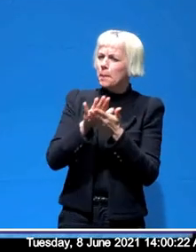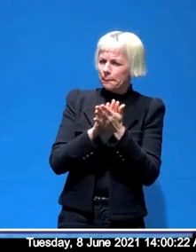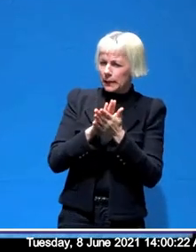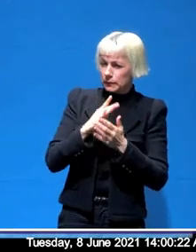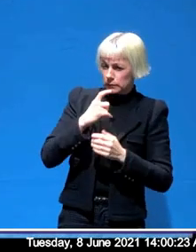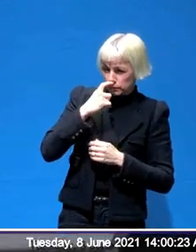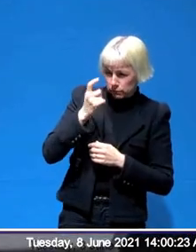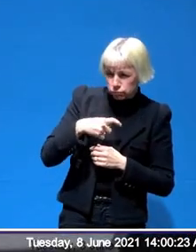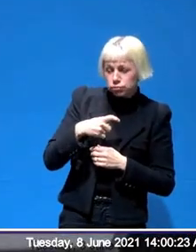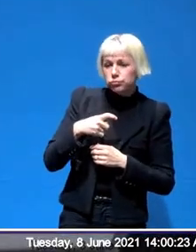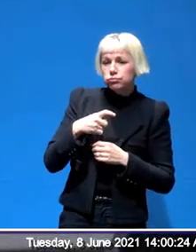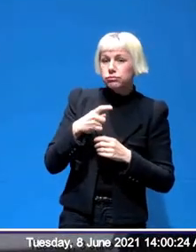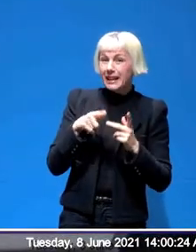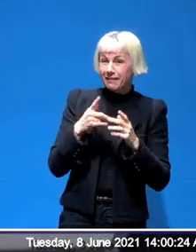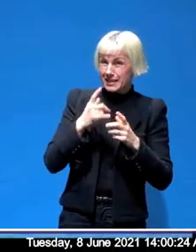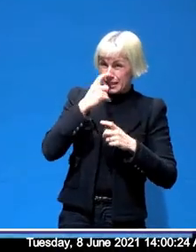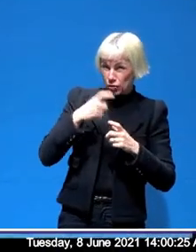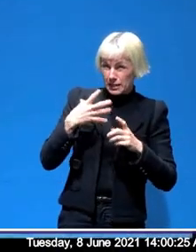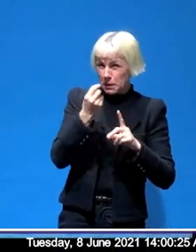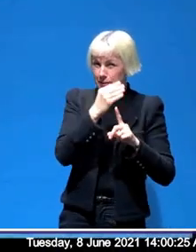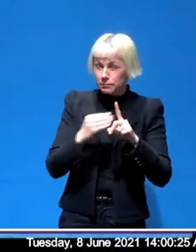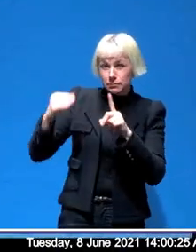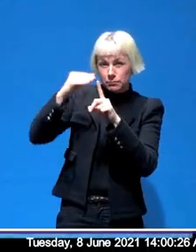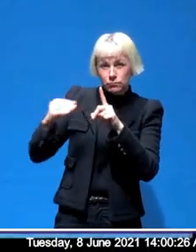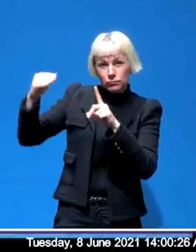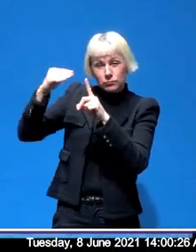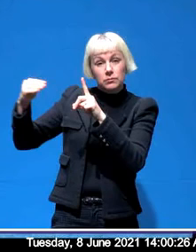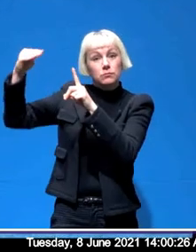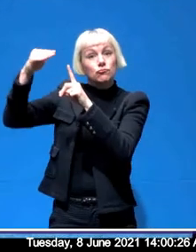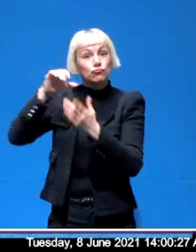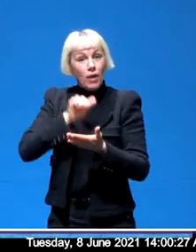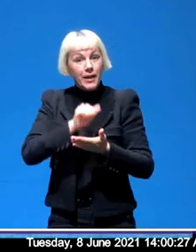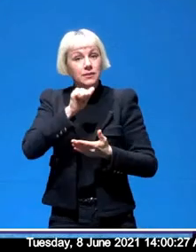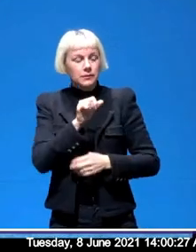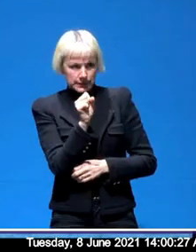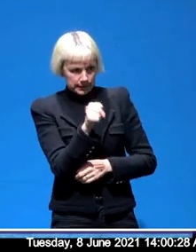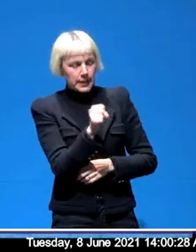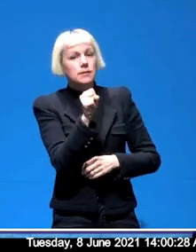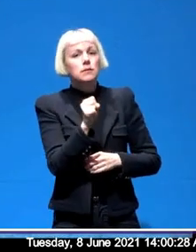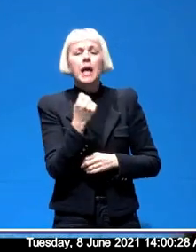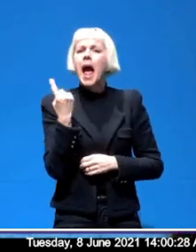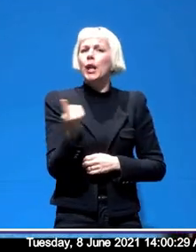Correct, yes. The person who enters the severity is the person who has most